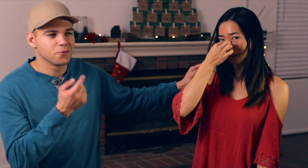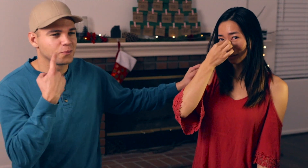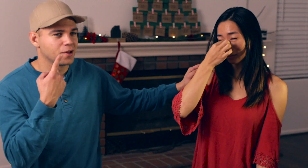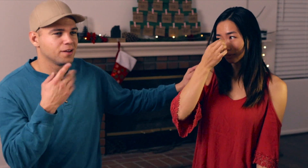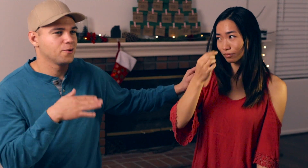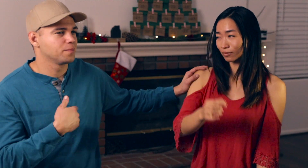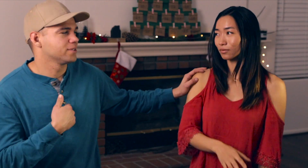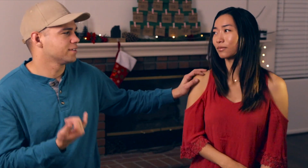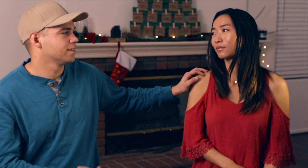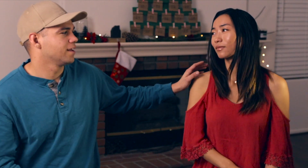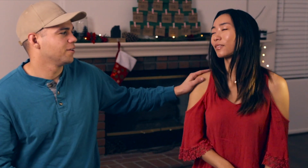Dont' cry on me now